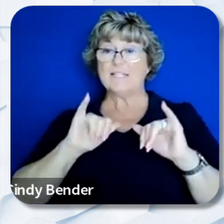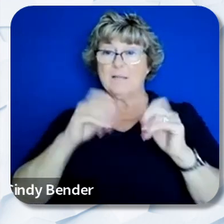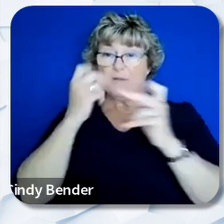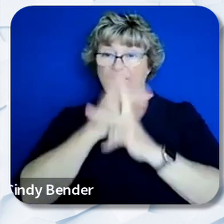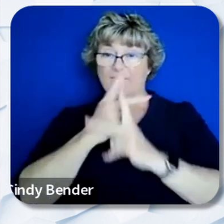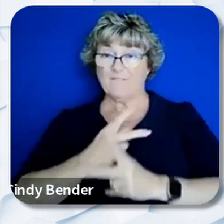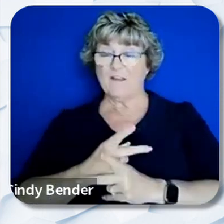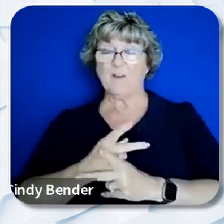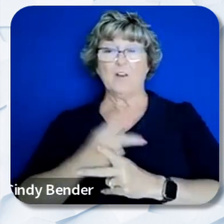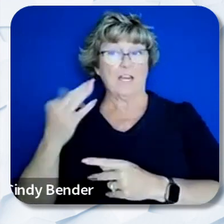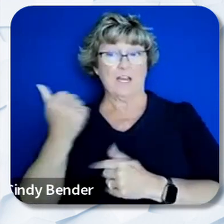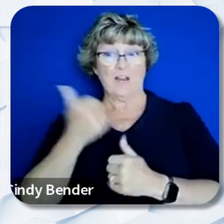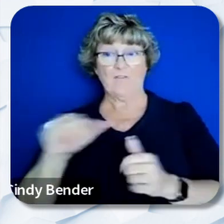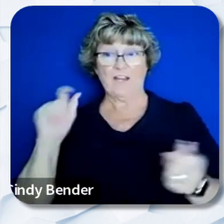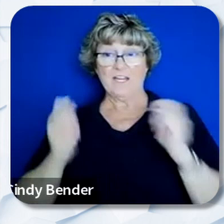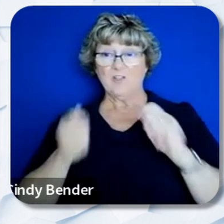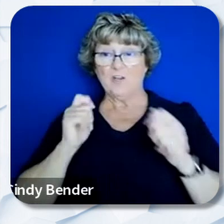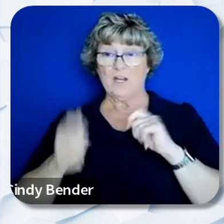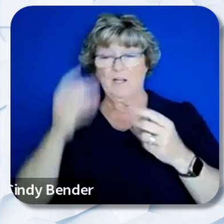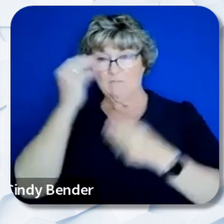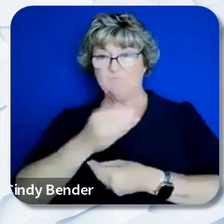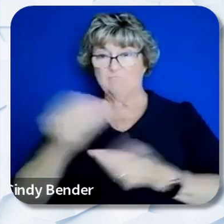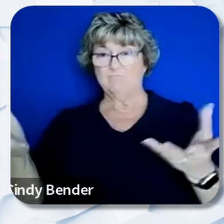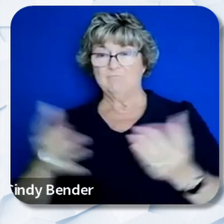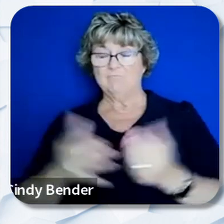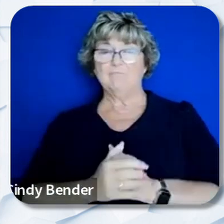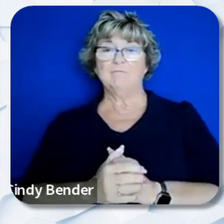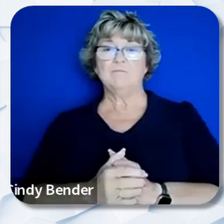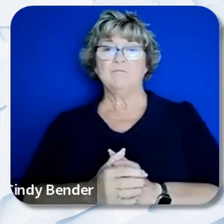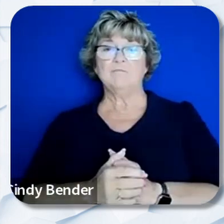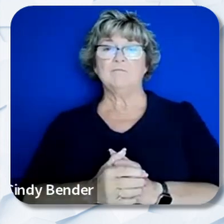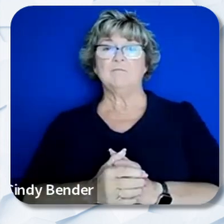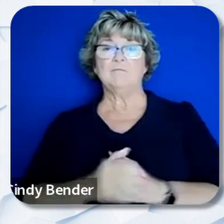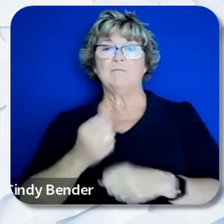and so, if there are any changes, we will let you know and make sure we post this. We